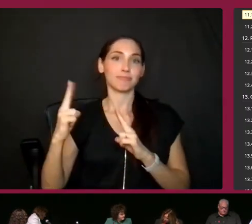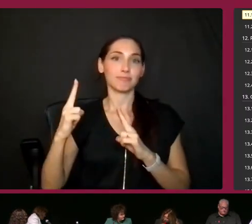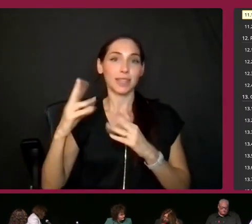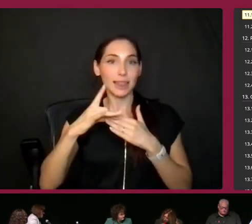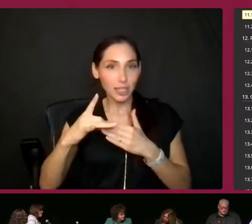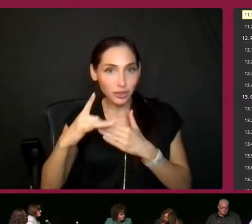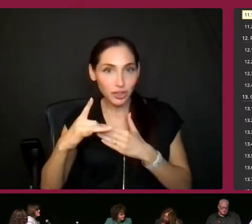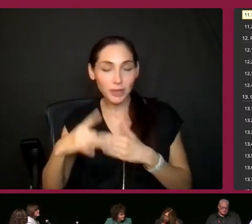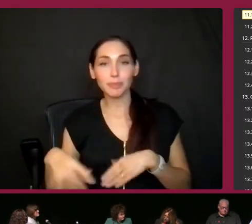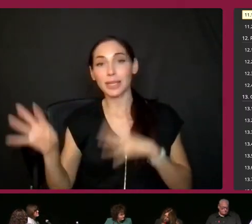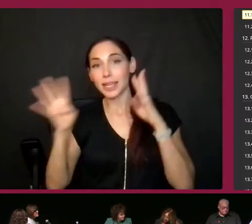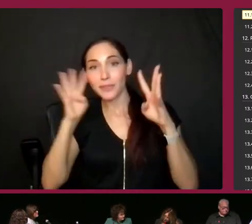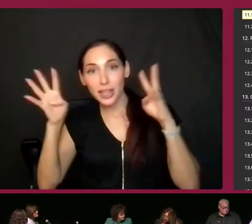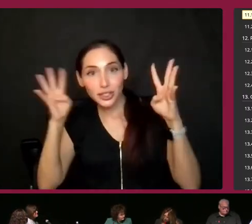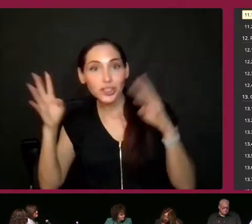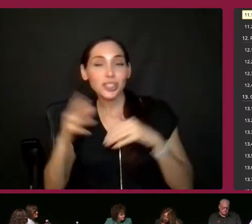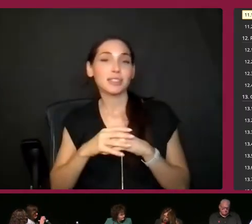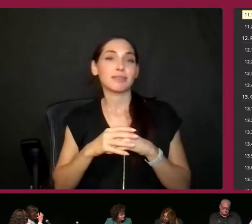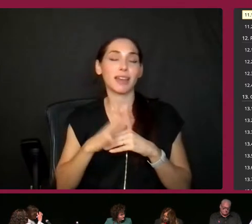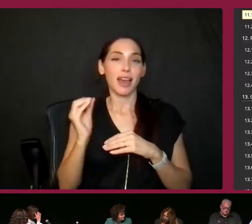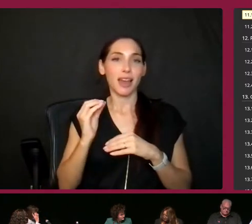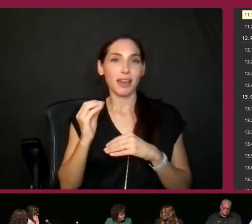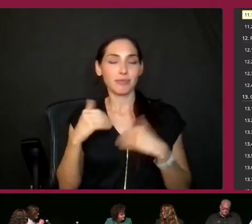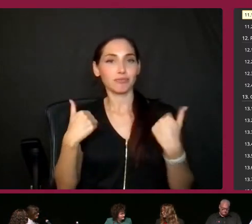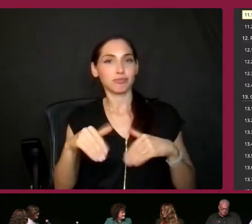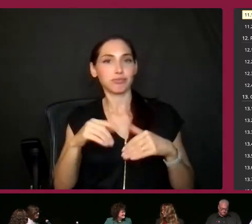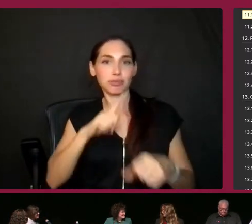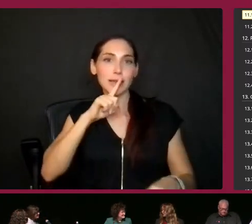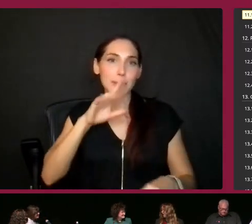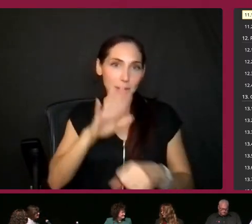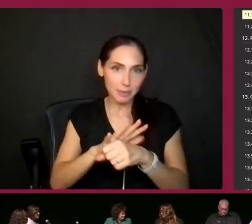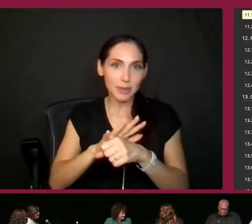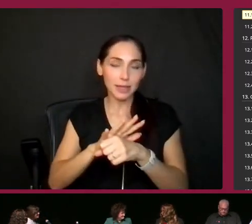innovation, and a steadfast commitment to equity.